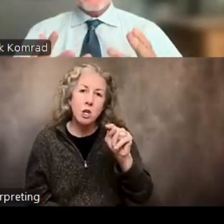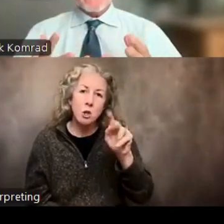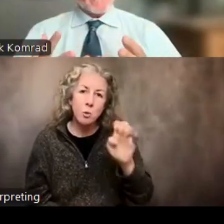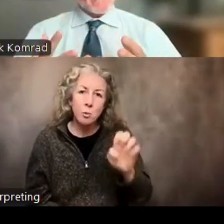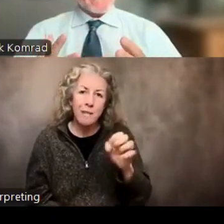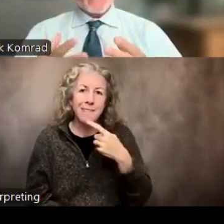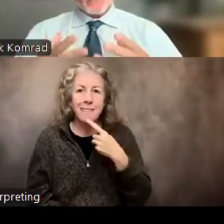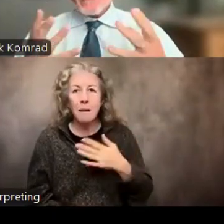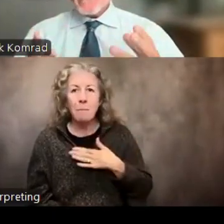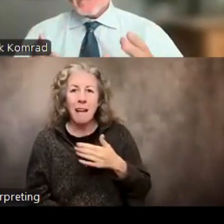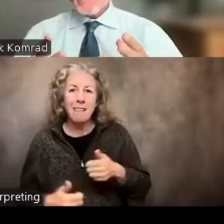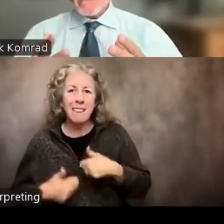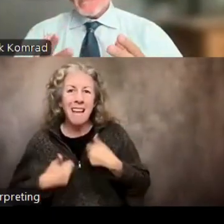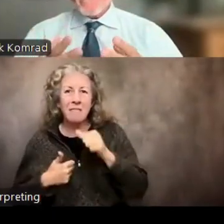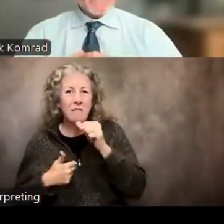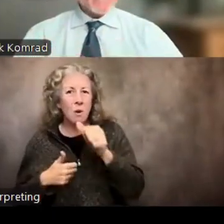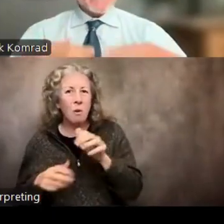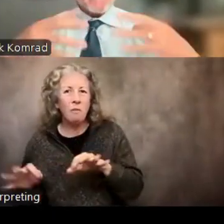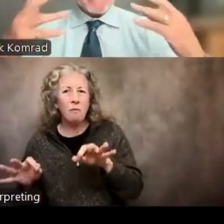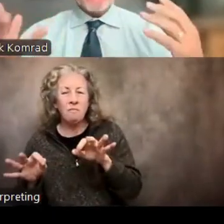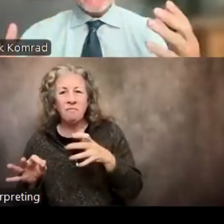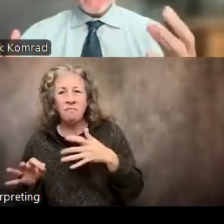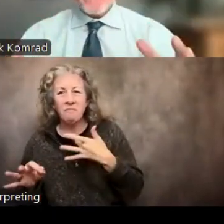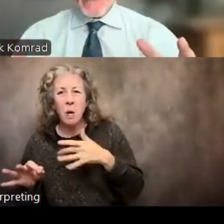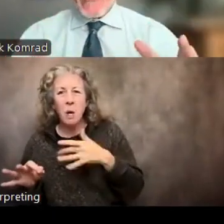feel like it's worth anything. I feel like my life is a failure.